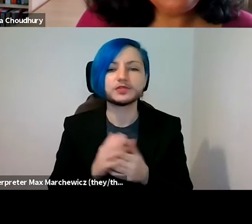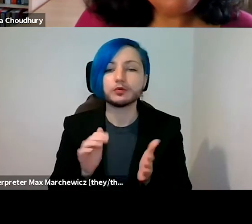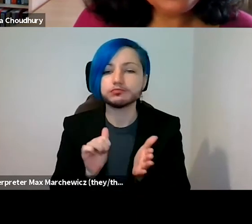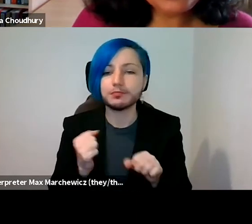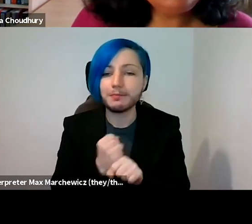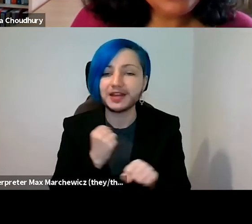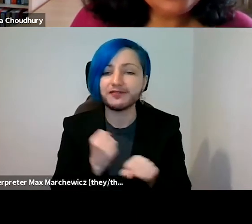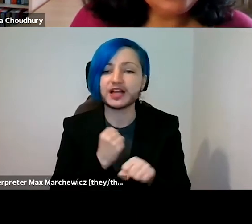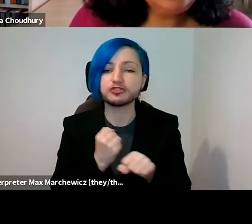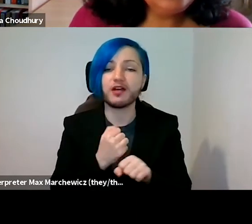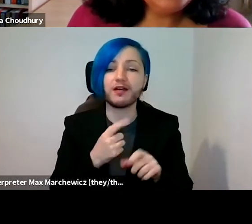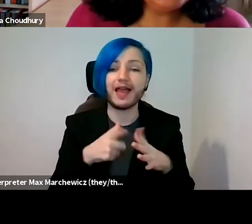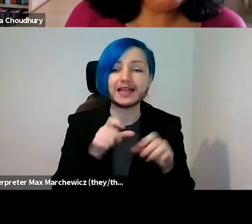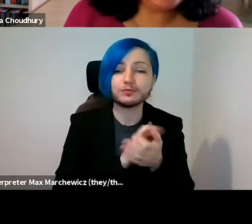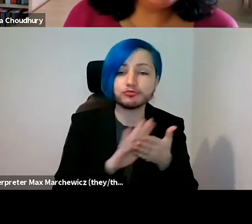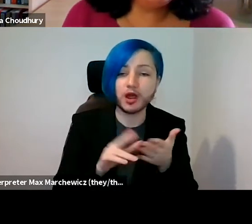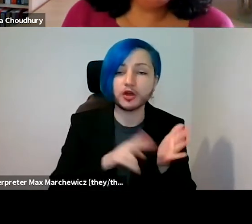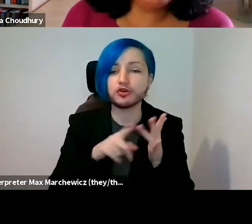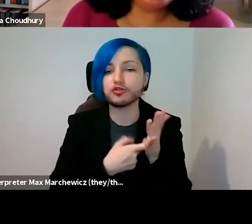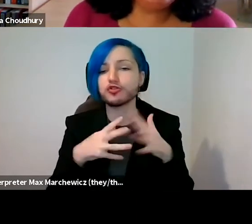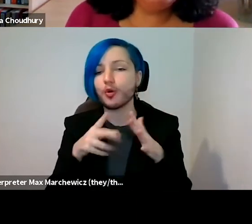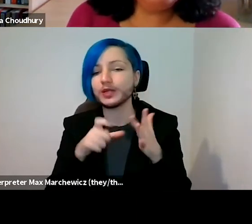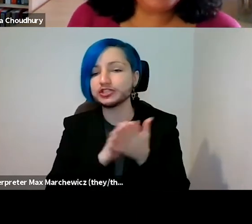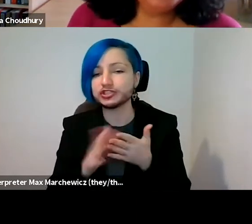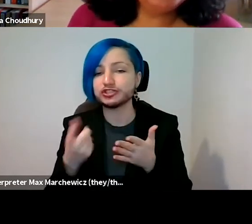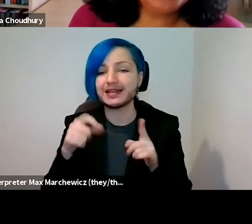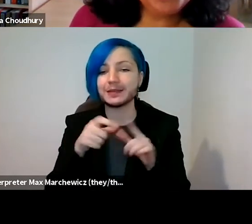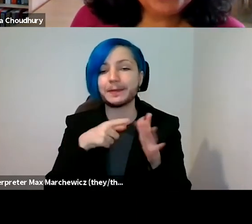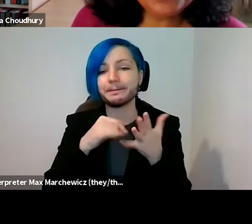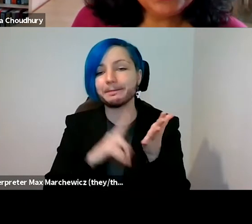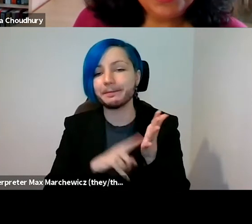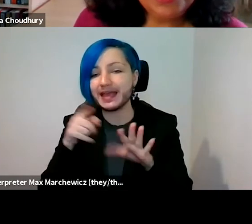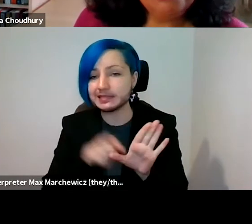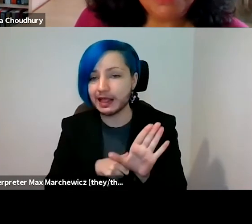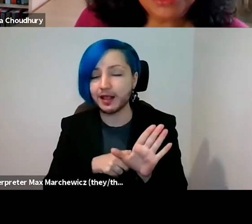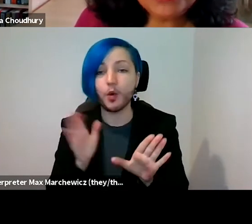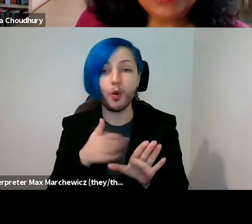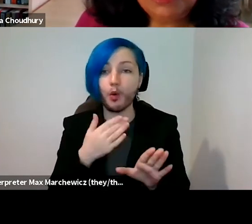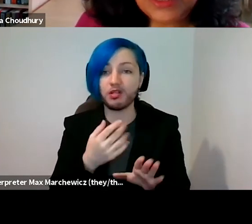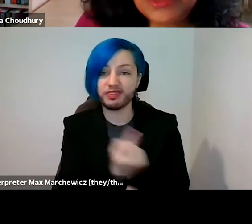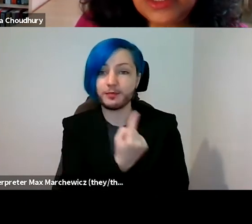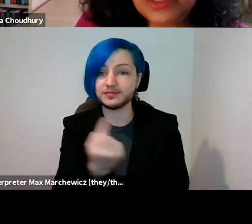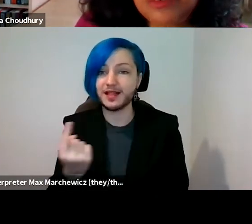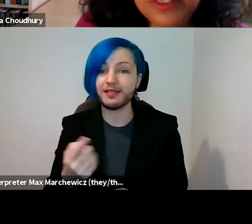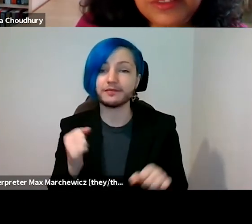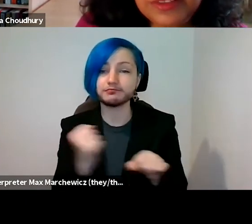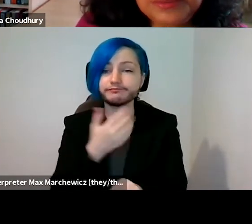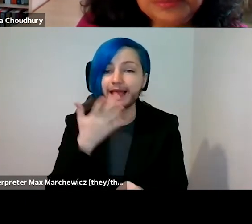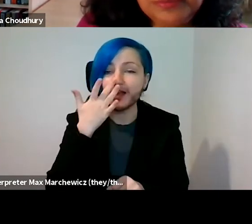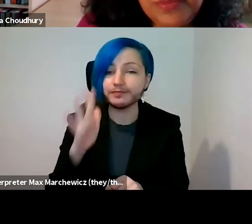and Norwich and Paisley soon began to produce their own brand of shawls, made in imitation of the Indian.